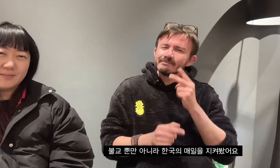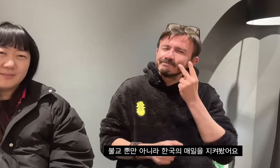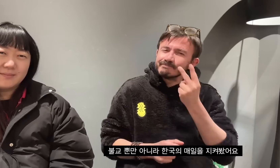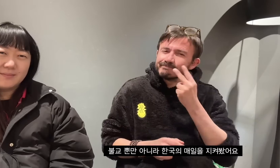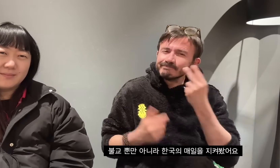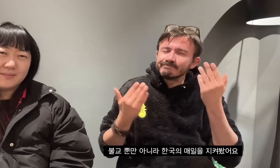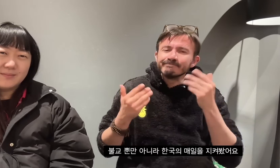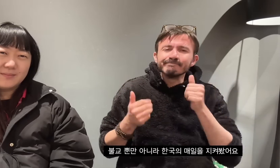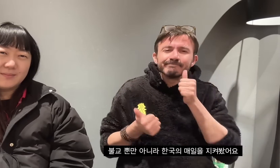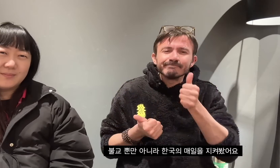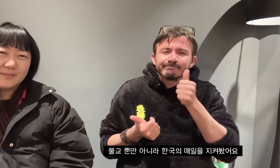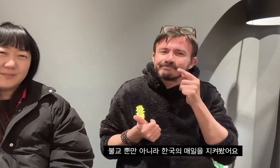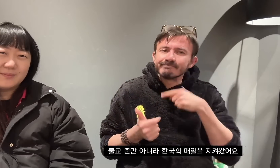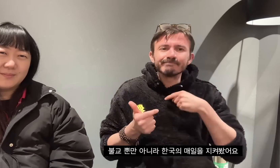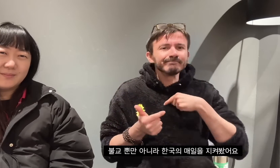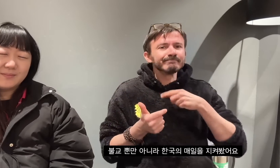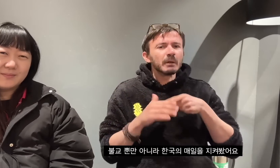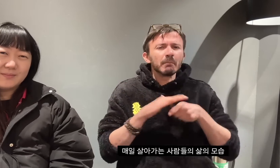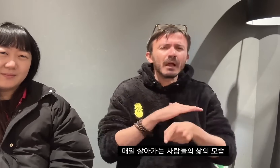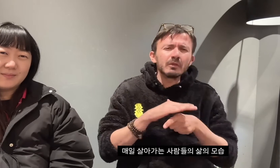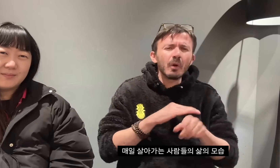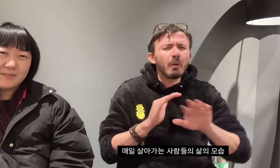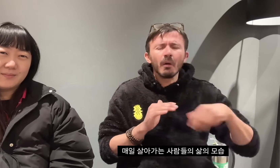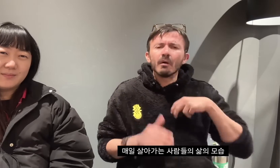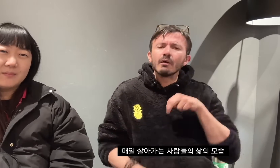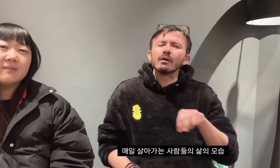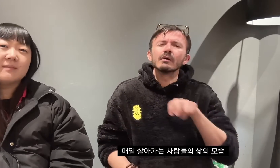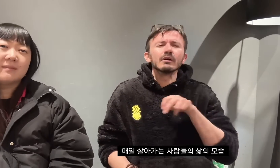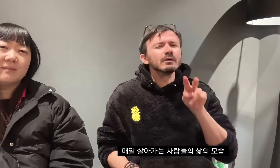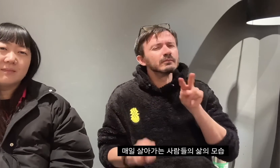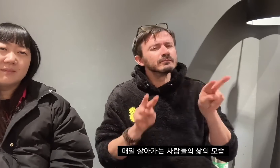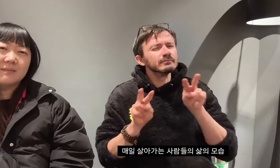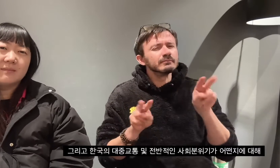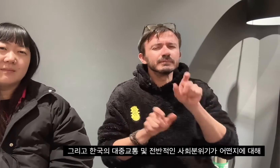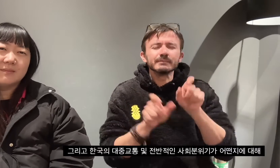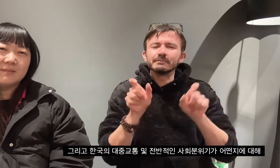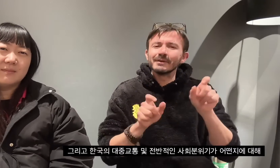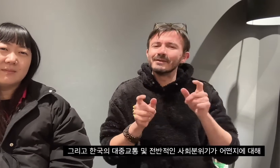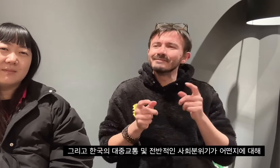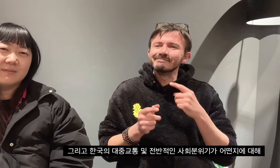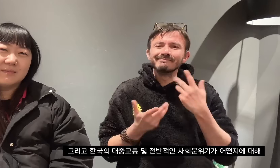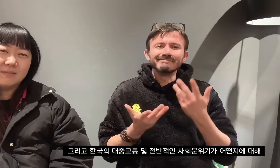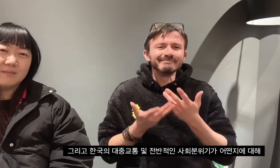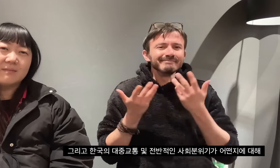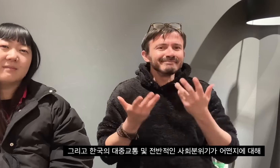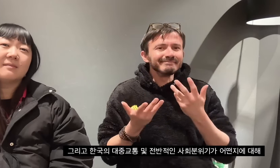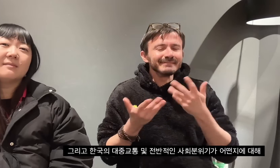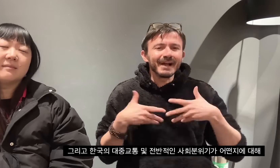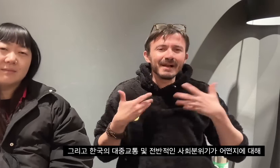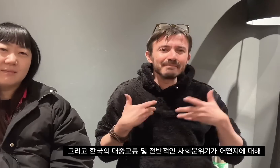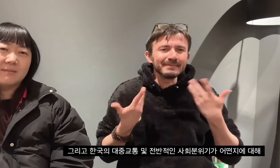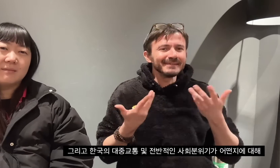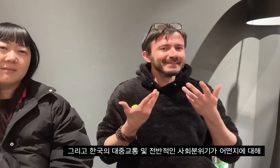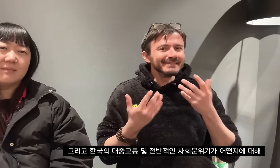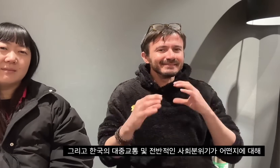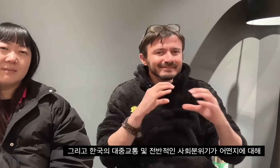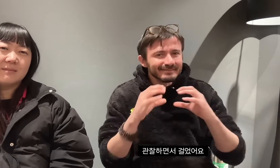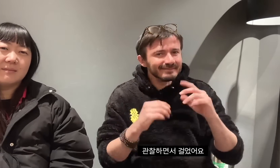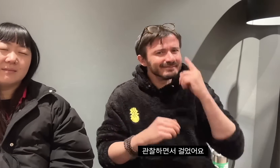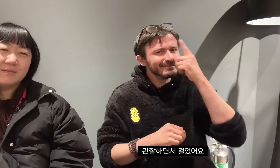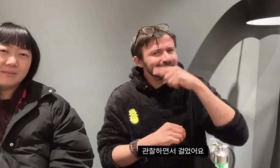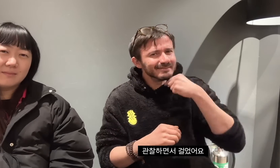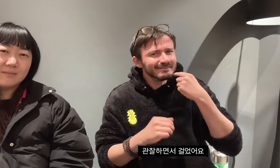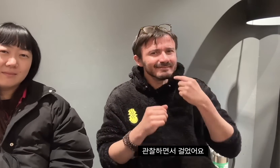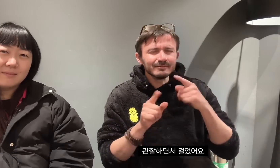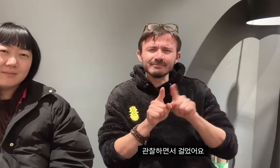I walked every day, observing how people live, public transportation in Korea, and the overall social atmosphere.